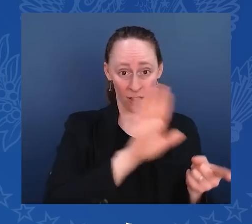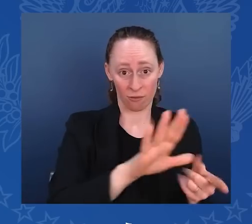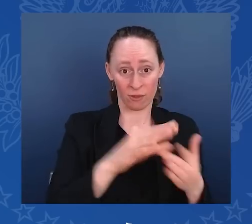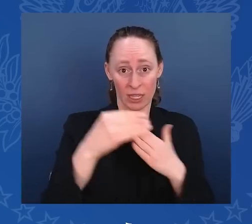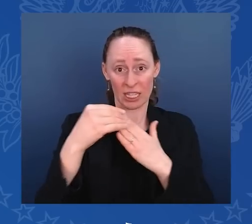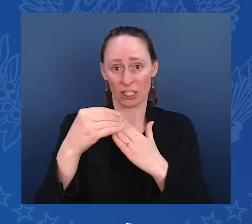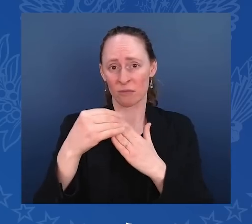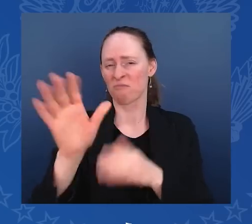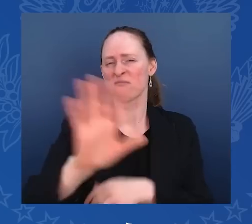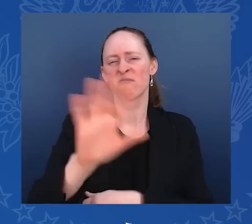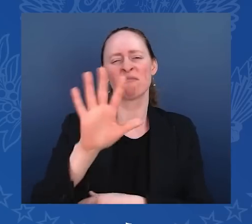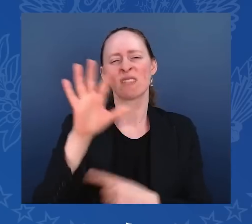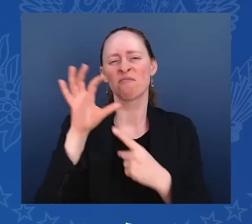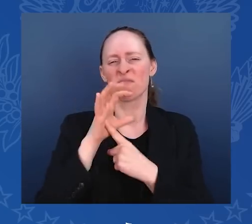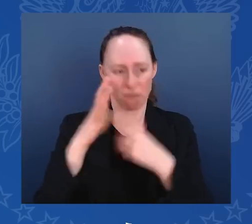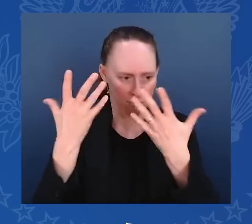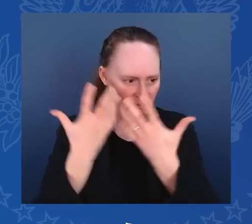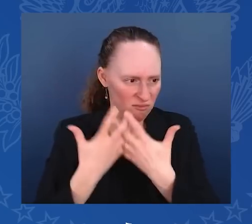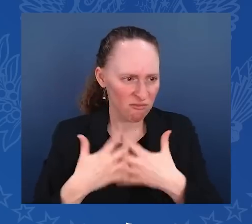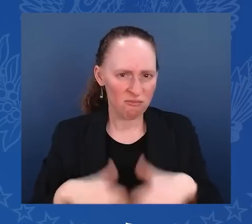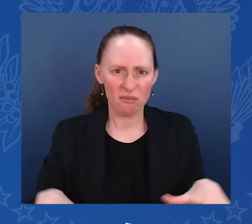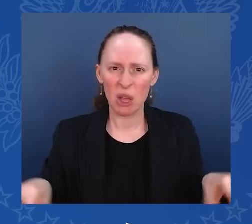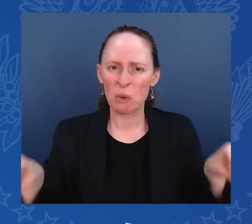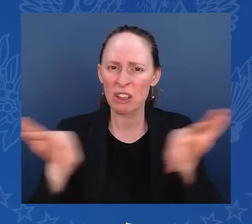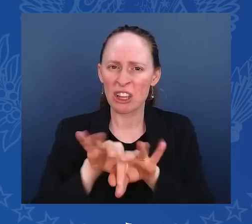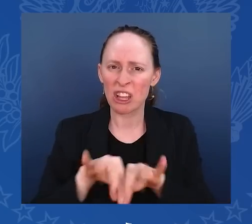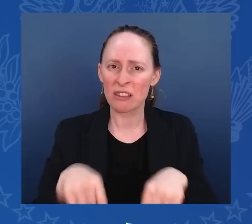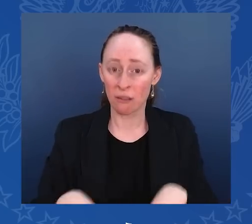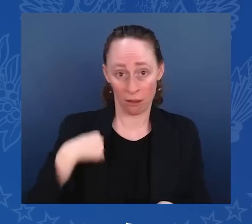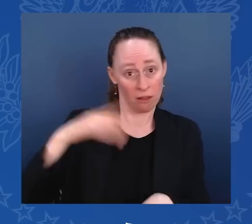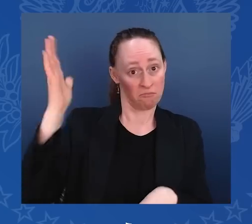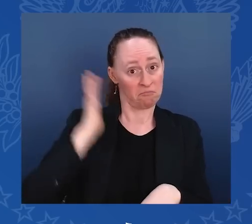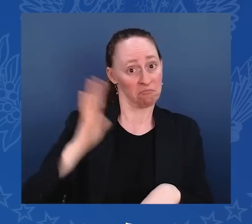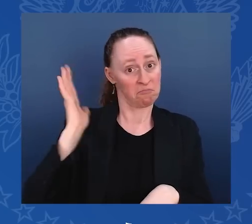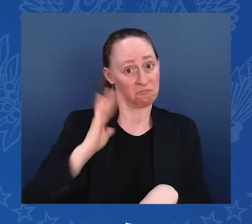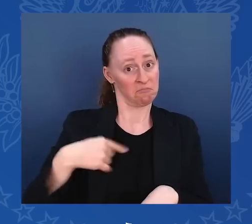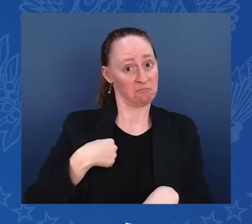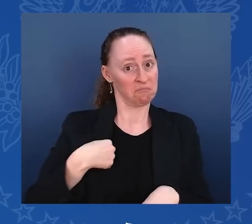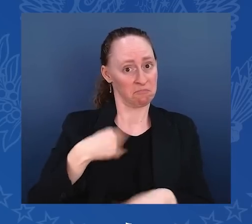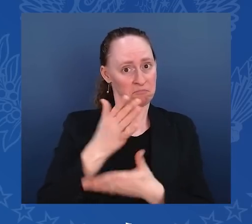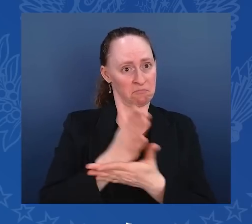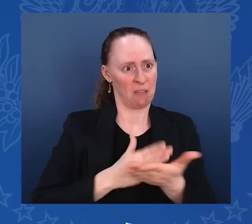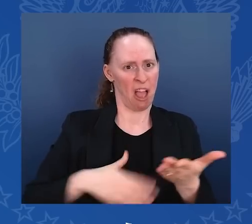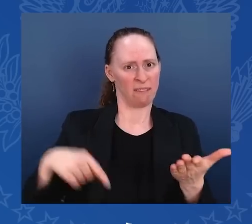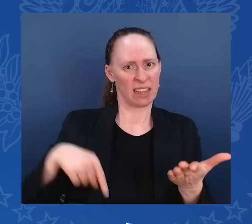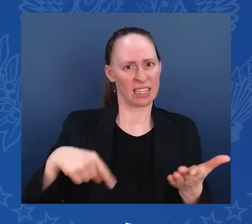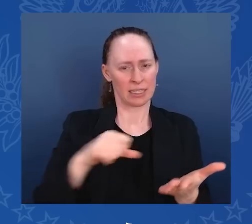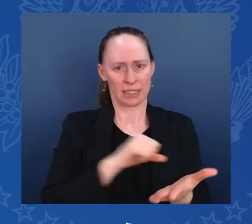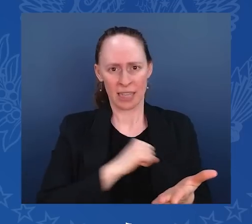the Senate Judiciary Committee 200 years ago -- I have made judicial nominations a priority. And some of you may remember,